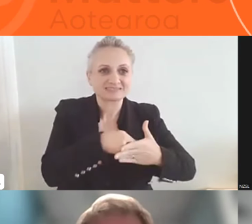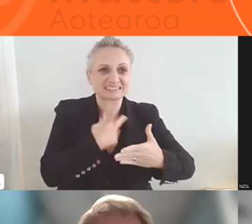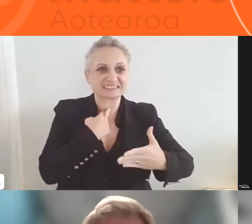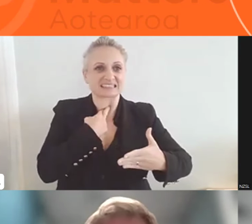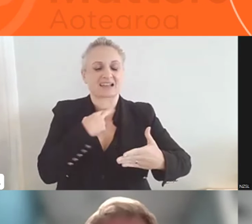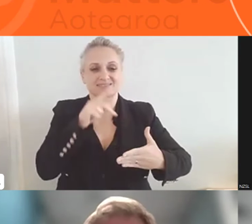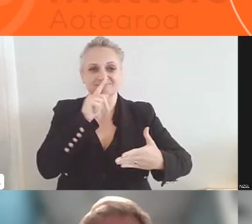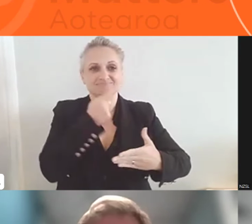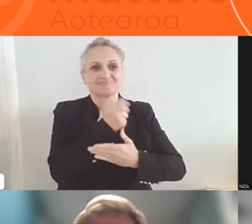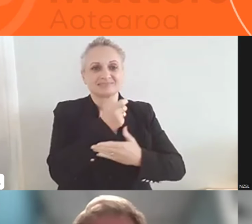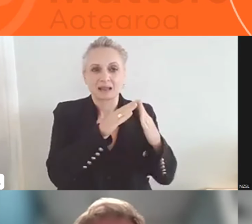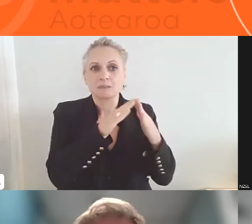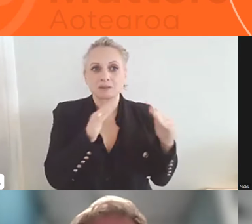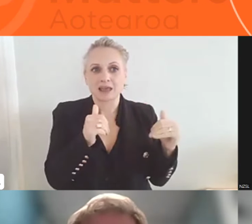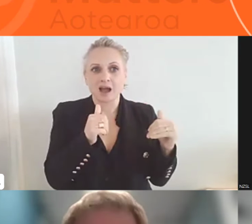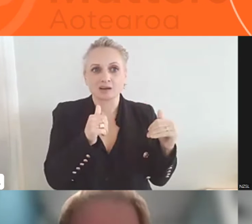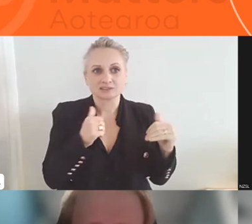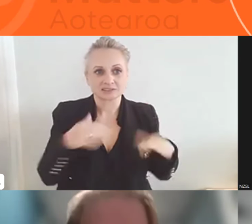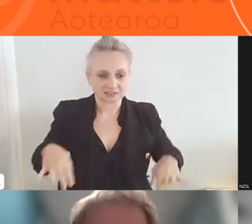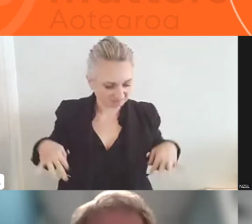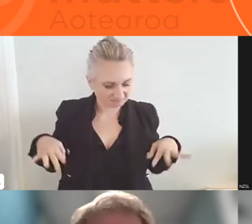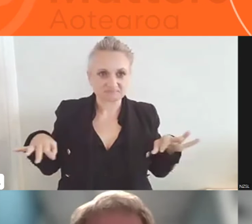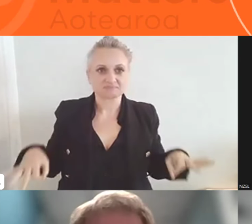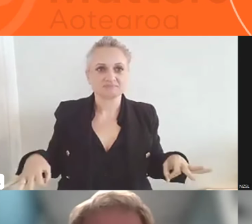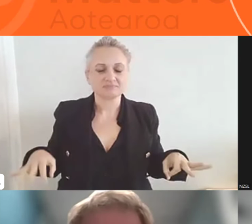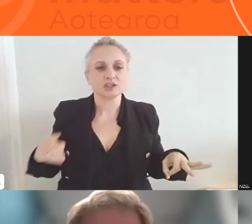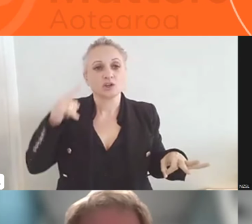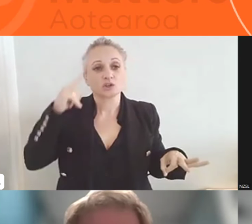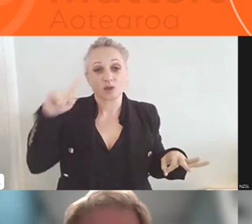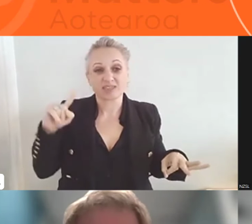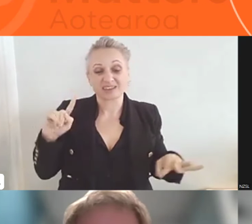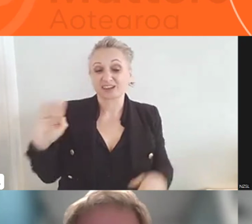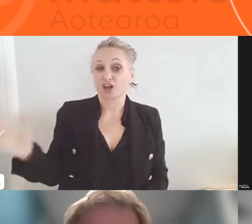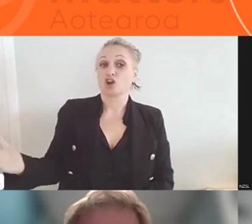there but some short-term pain in the way. A consequence short-term